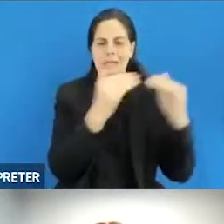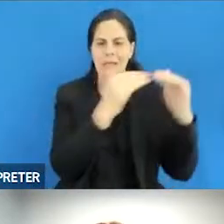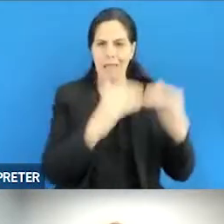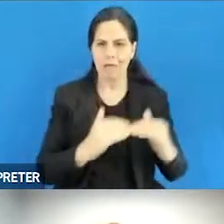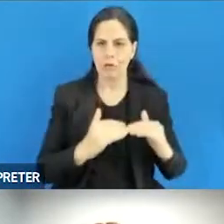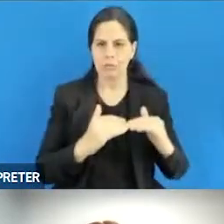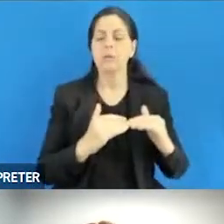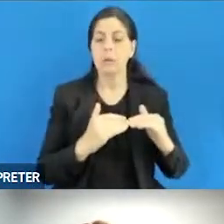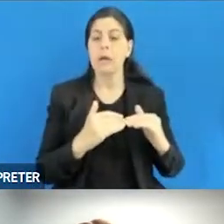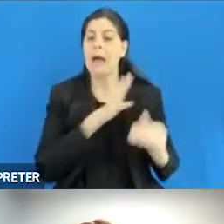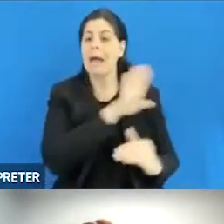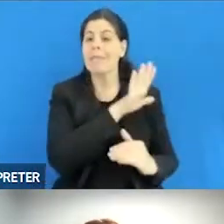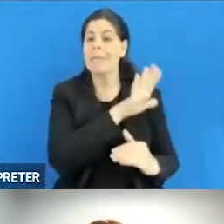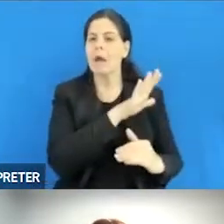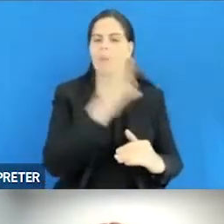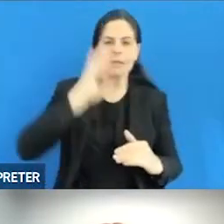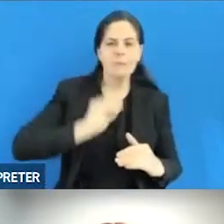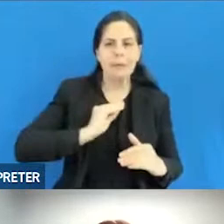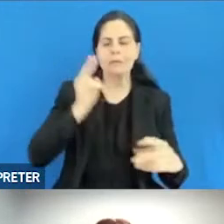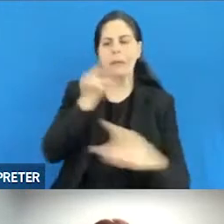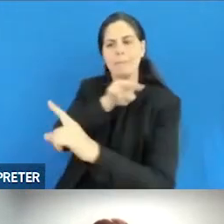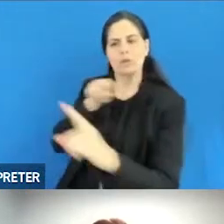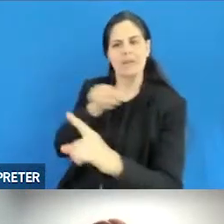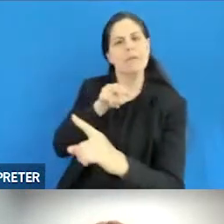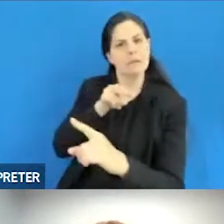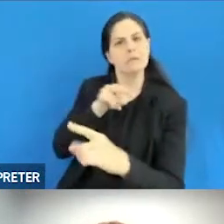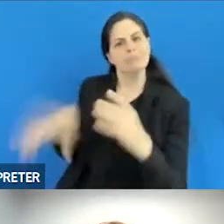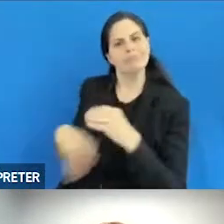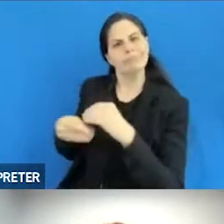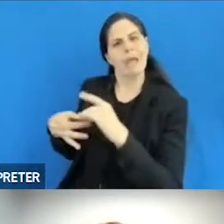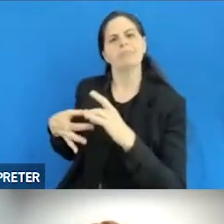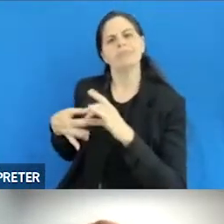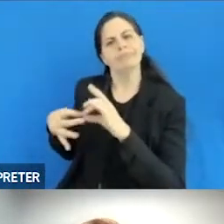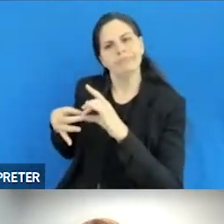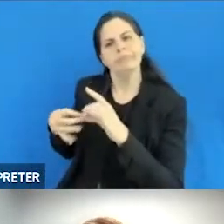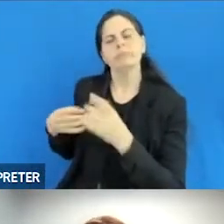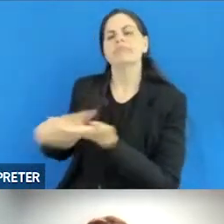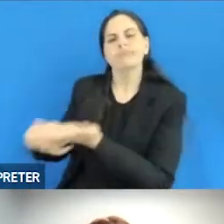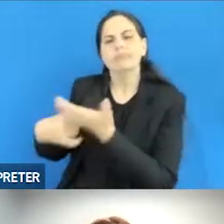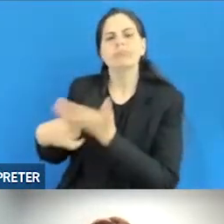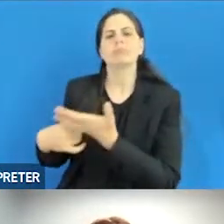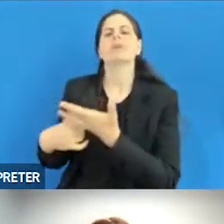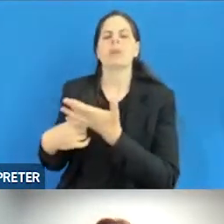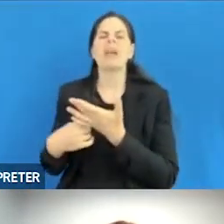and weighed in as we built new dedicated podcast agreements and this new signing process.